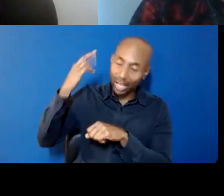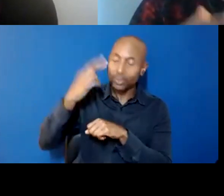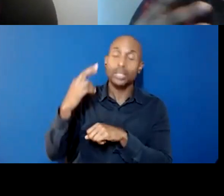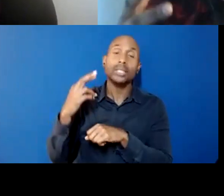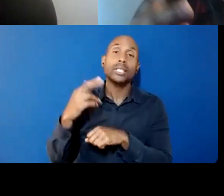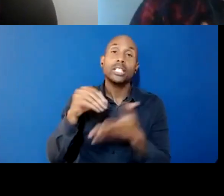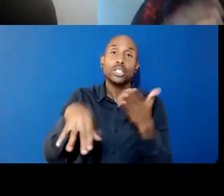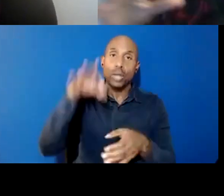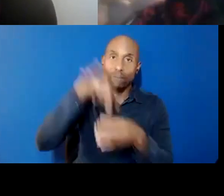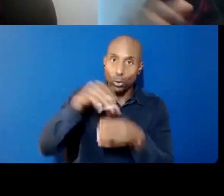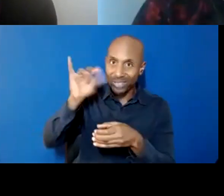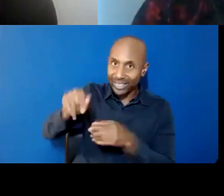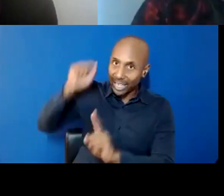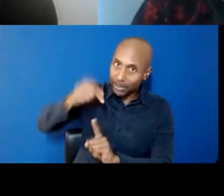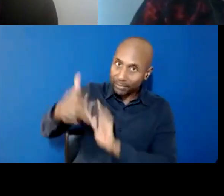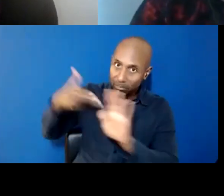on it so that money stays where it belongs.